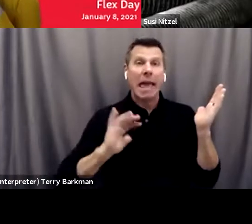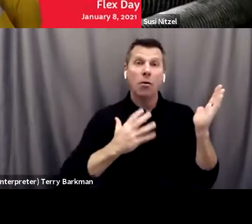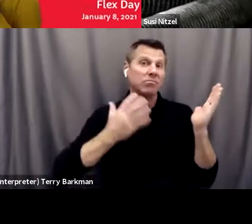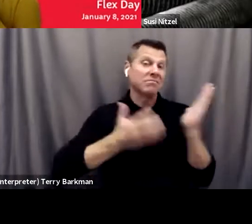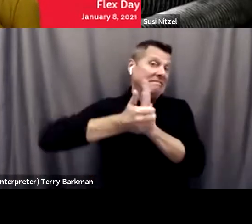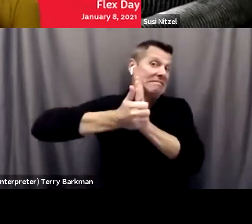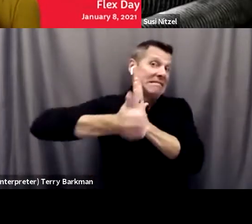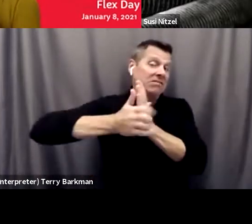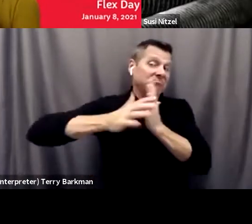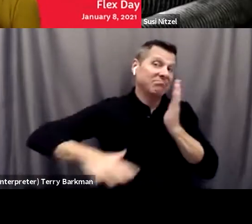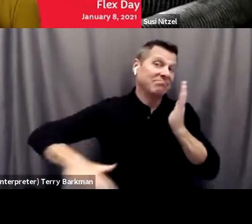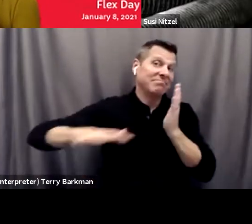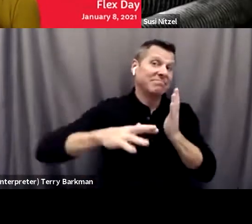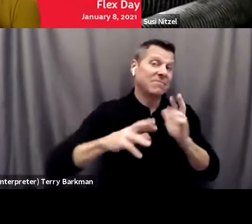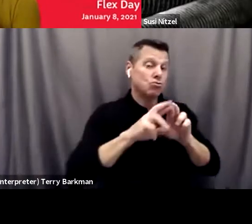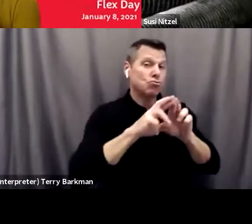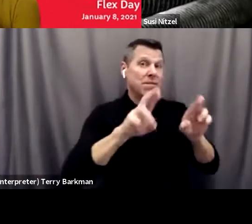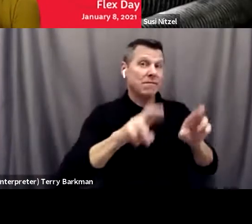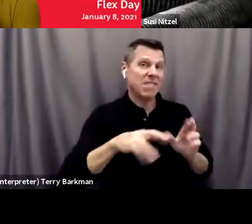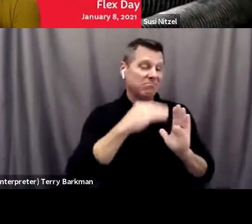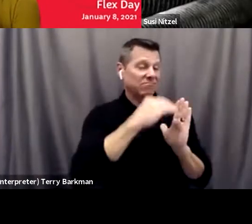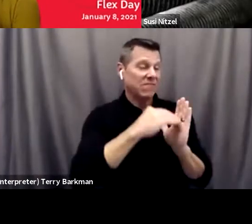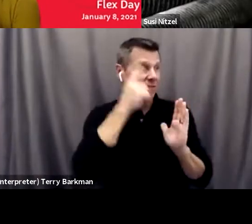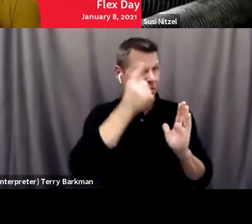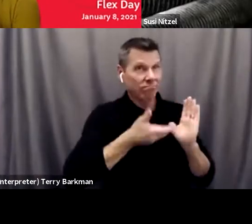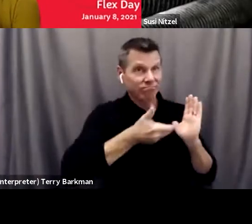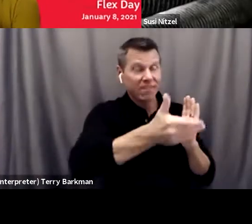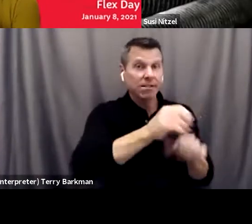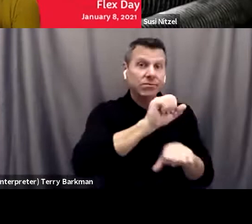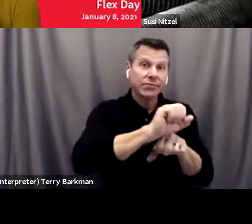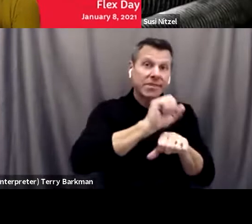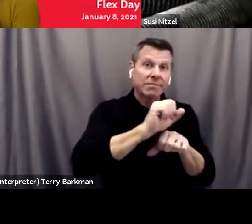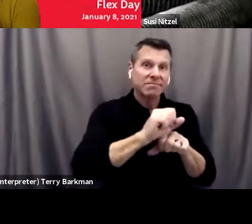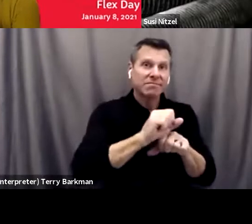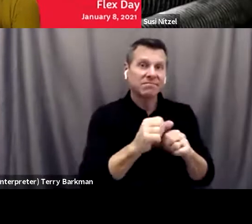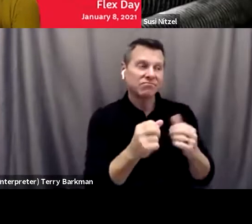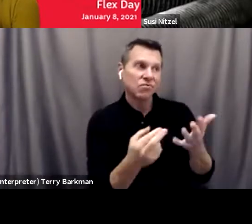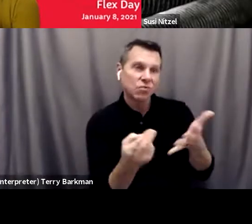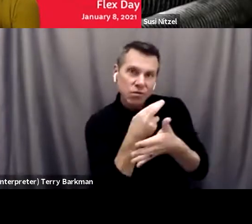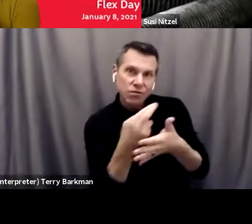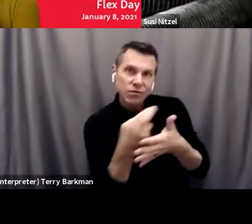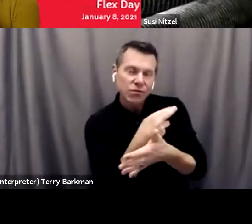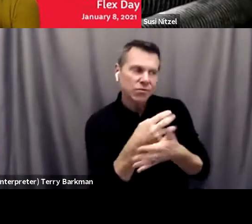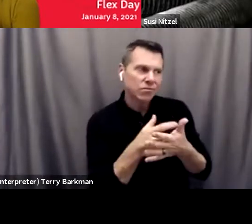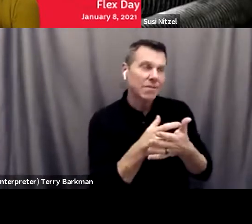right resume writing and interviewing, and how to get a job and what to expect when you're on the job. And, you know, what are